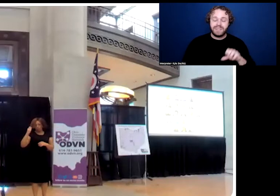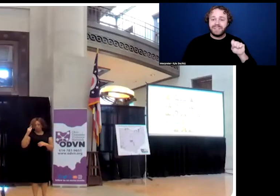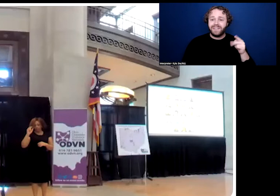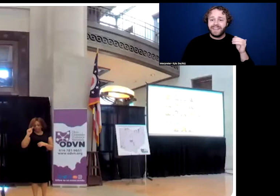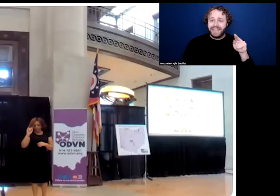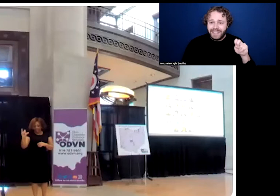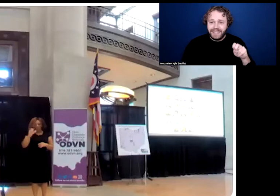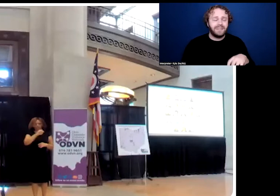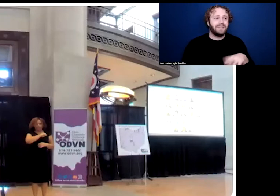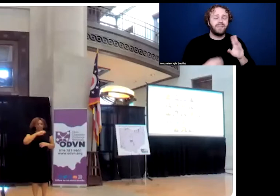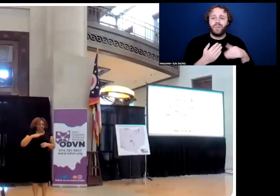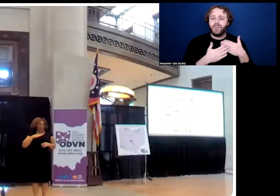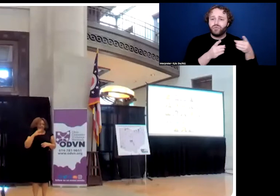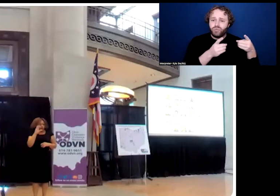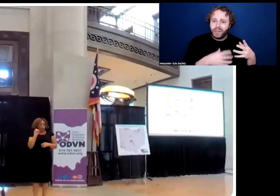Just wow. You amaze me.